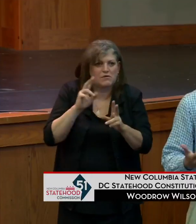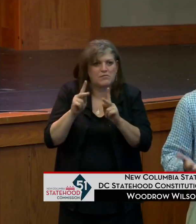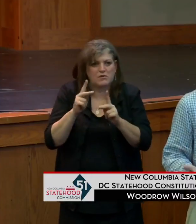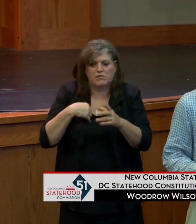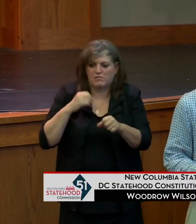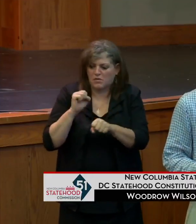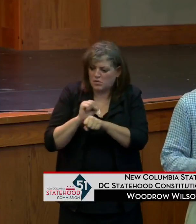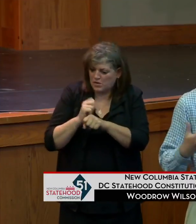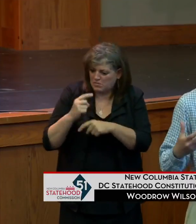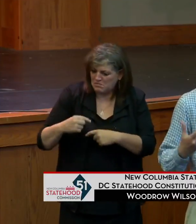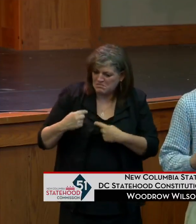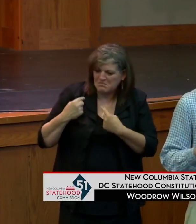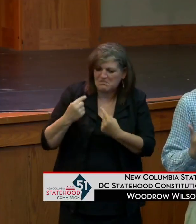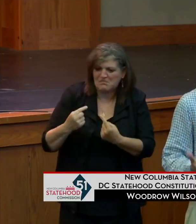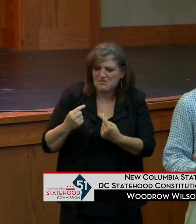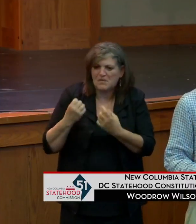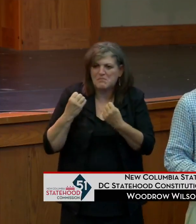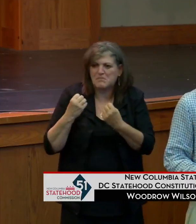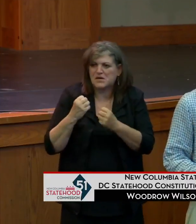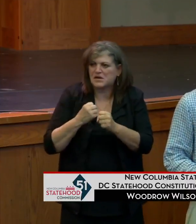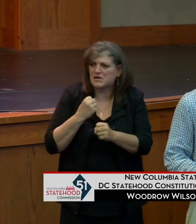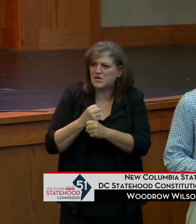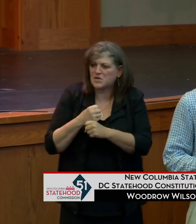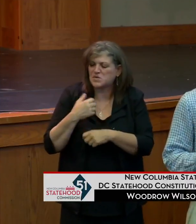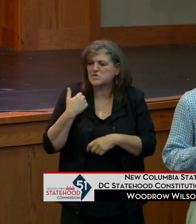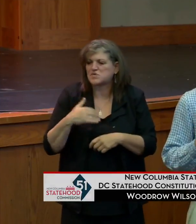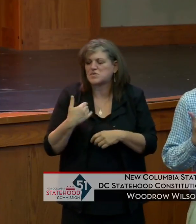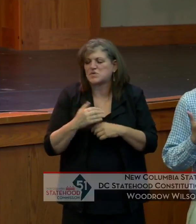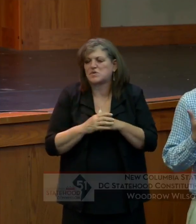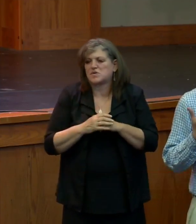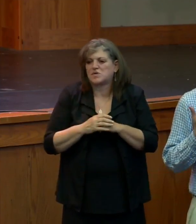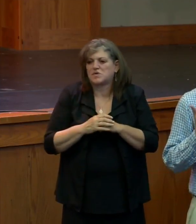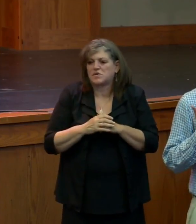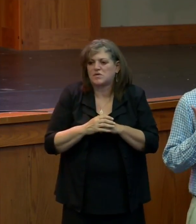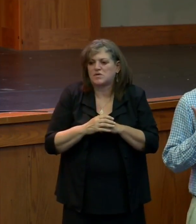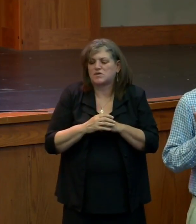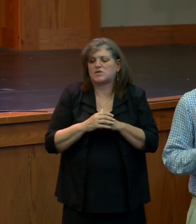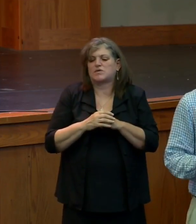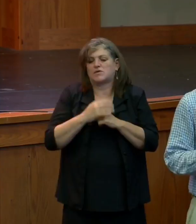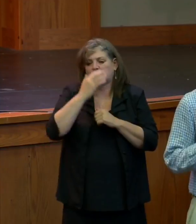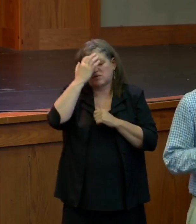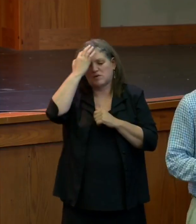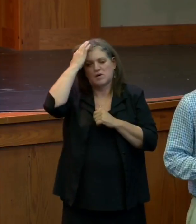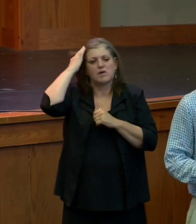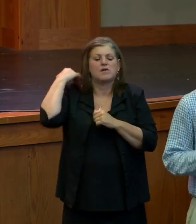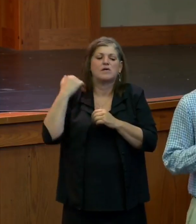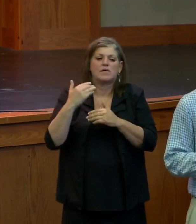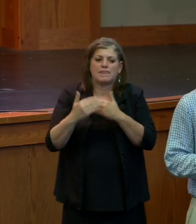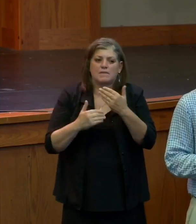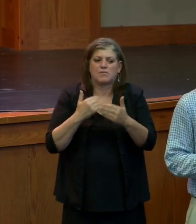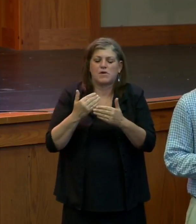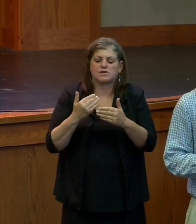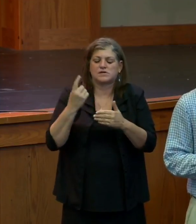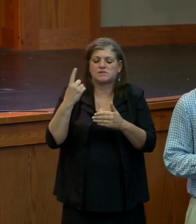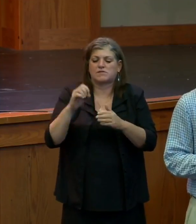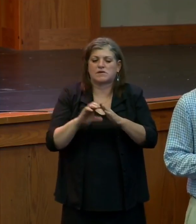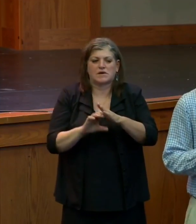WORKING ON THIS ISSUE AND IN SOME CASES FOR DECADES AND THE PROCESS FOR CREATING THIS CONSTITUTION FALLS FAR SHORT OF